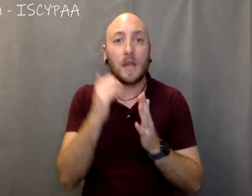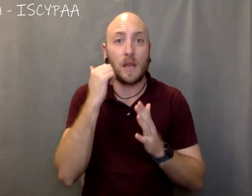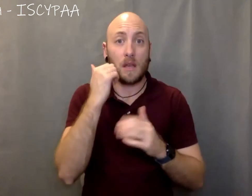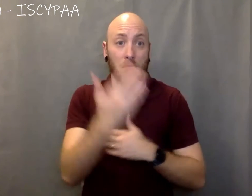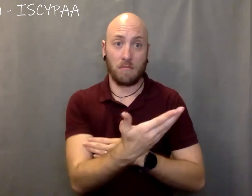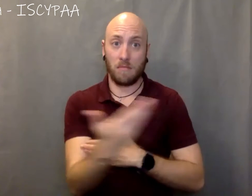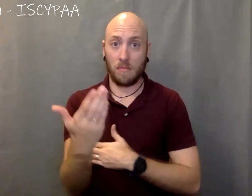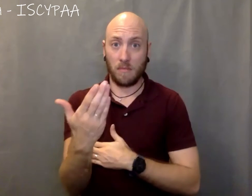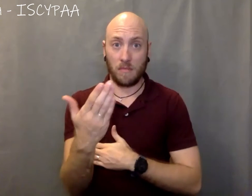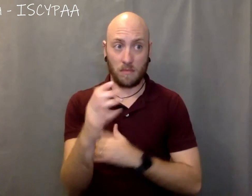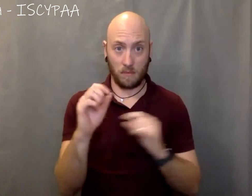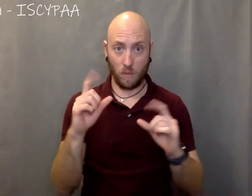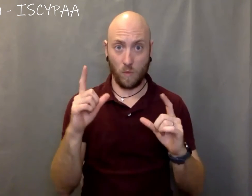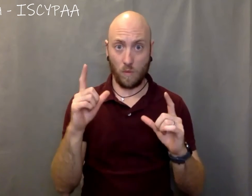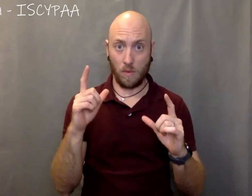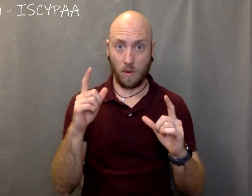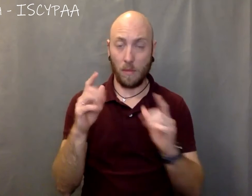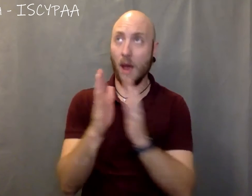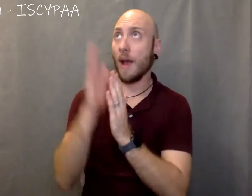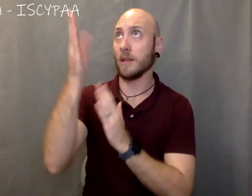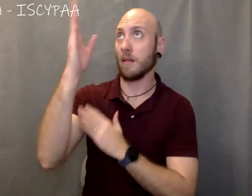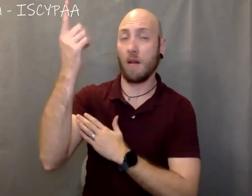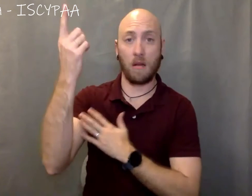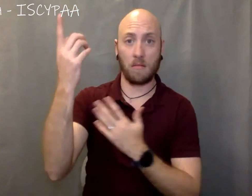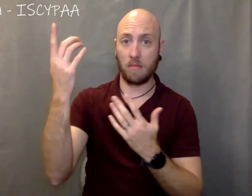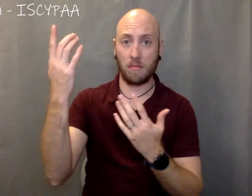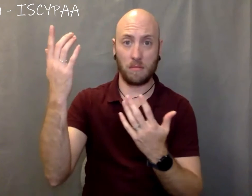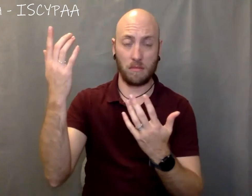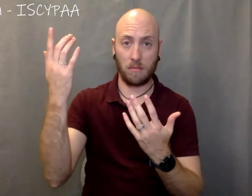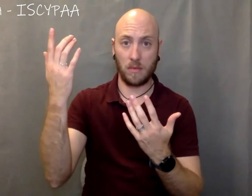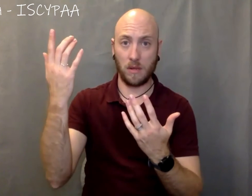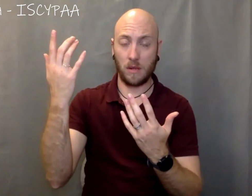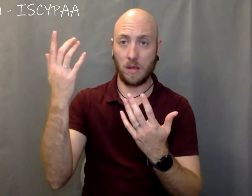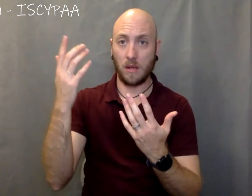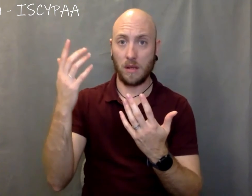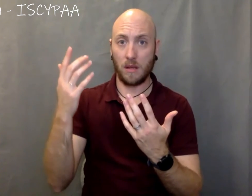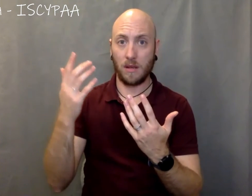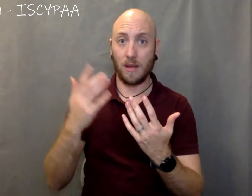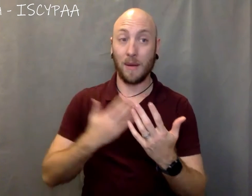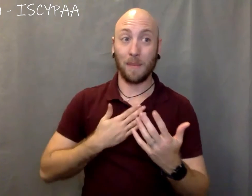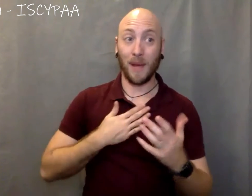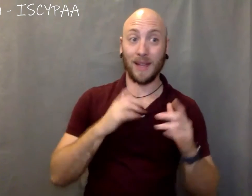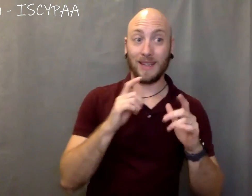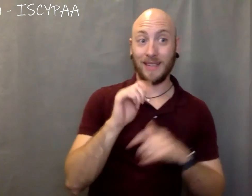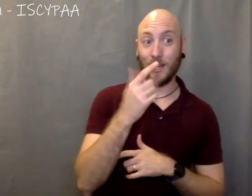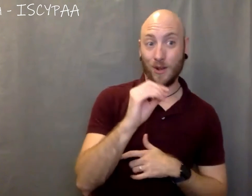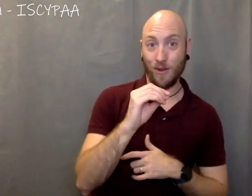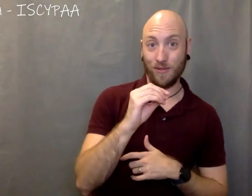ask God to, like, separate me from my ego, you know and and start my day that way it's a